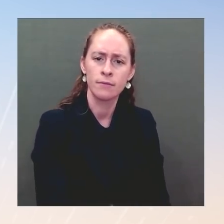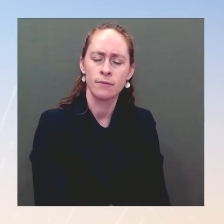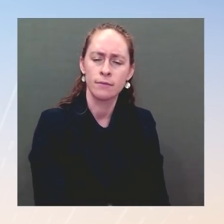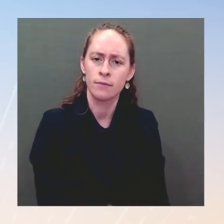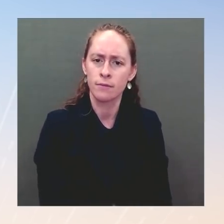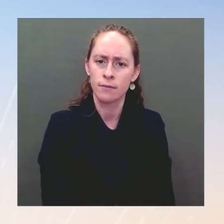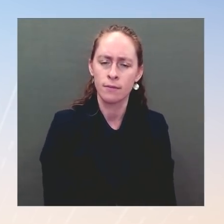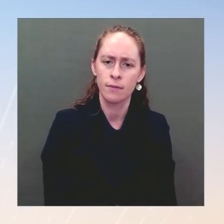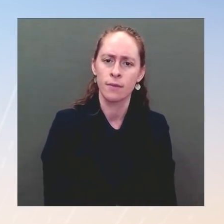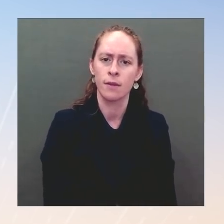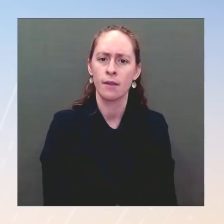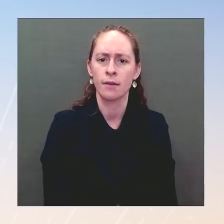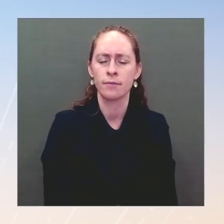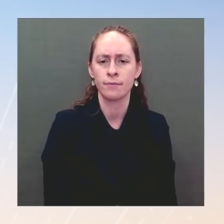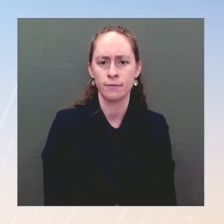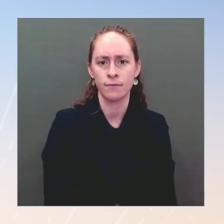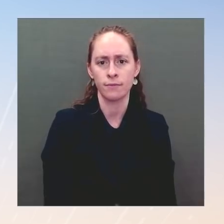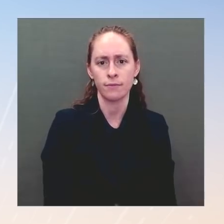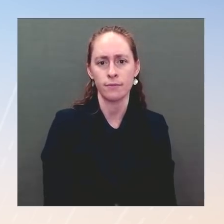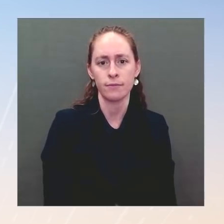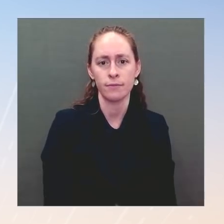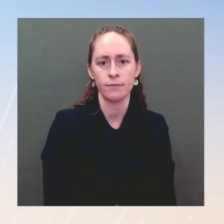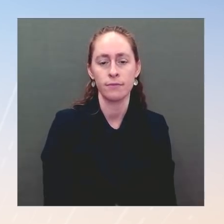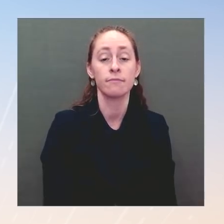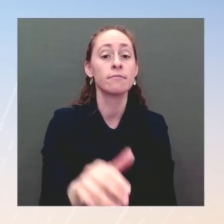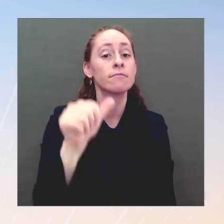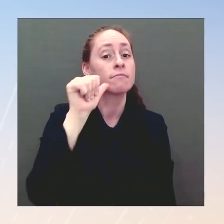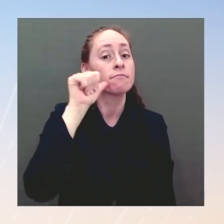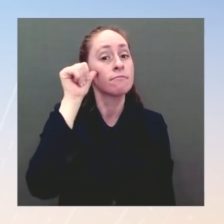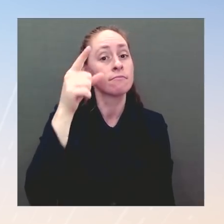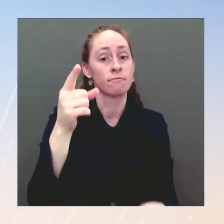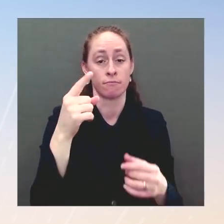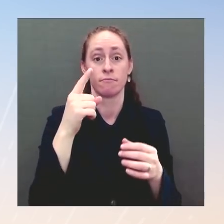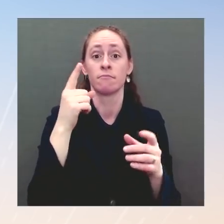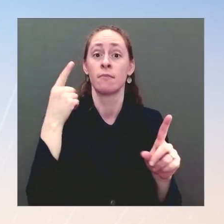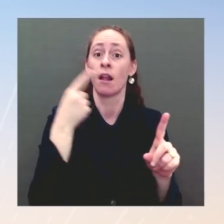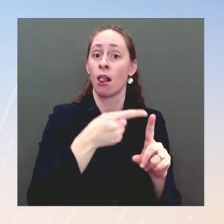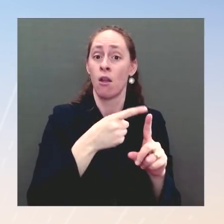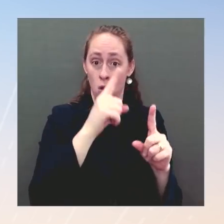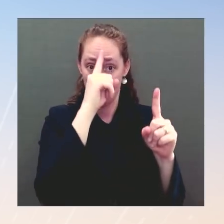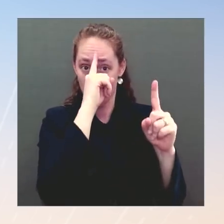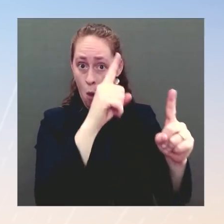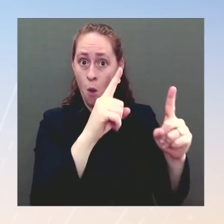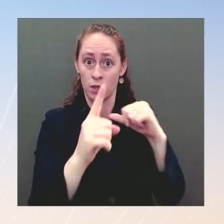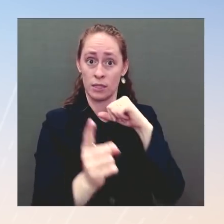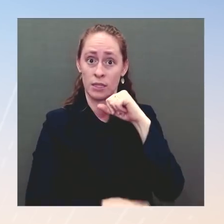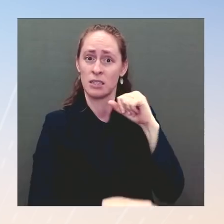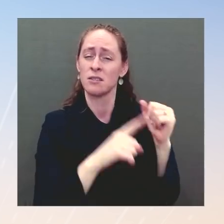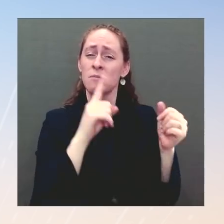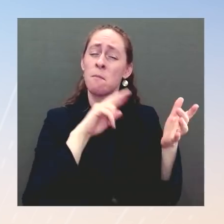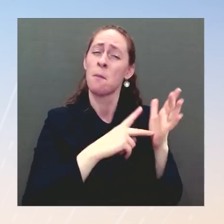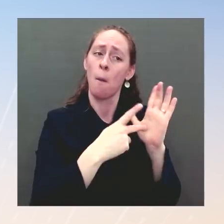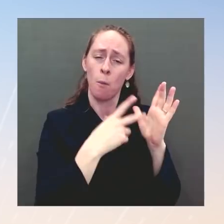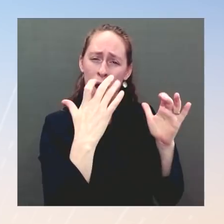If Russia does attack, as U.S. officials are warning that they're imminently prepared to do, does that mean that strategy has failed? Ms. Psaki: Well, I would say as we look at it,